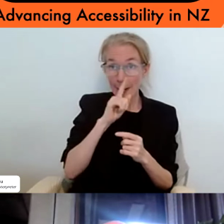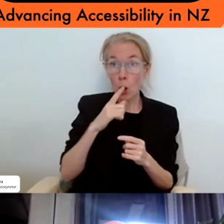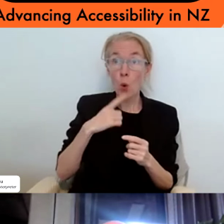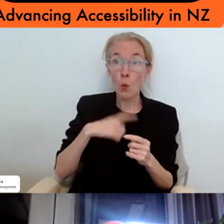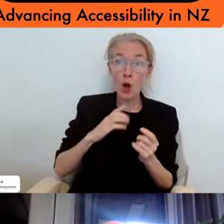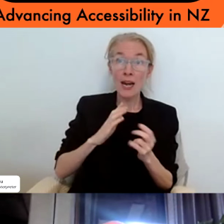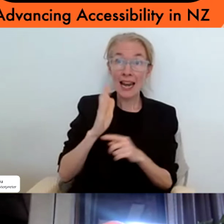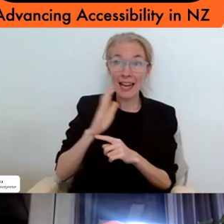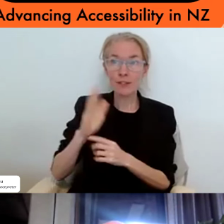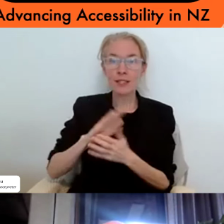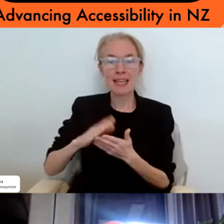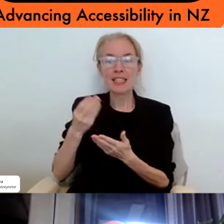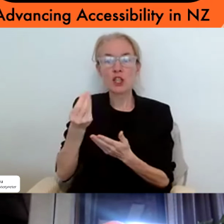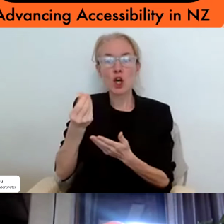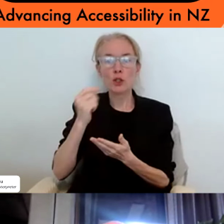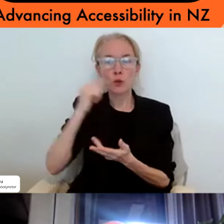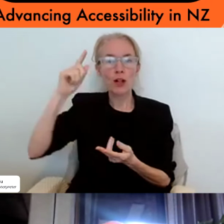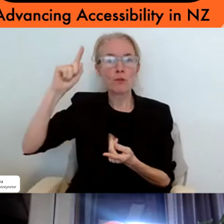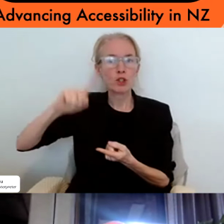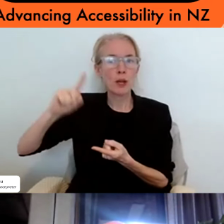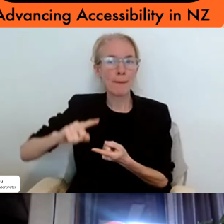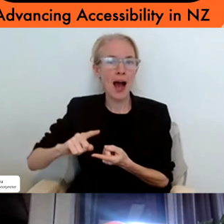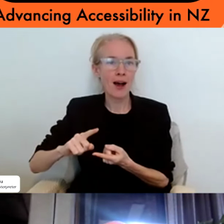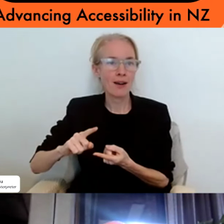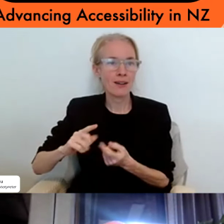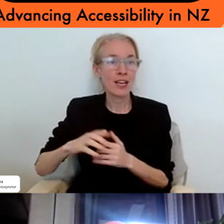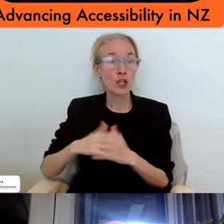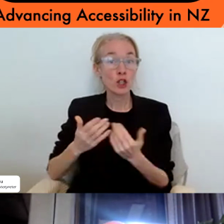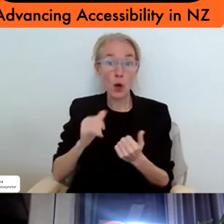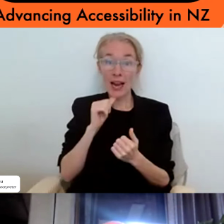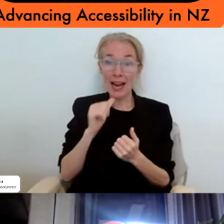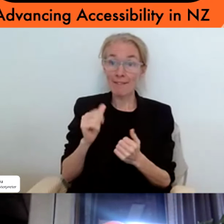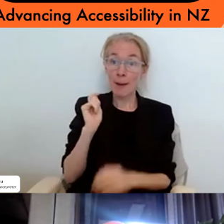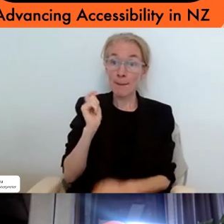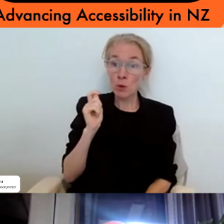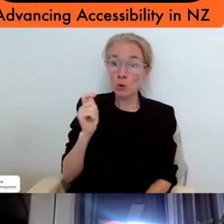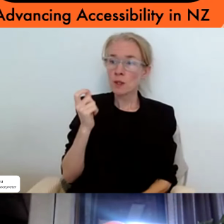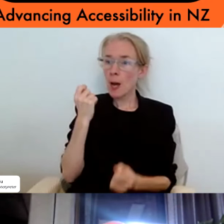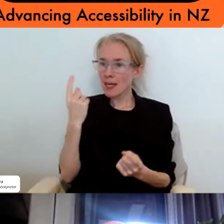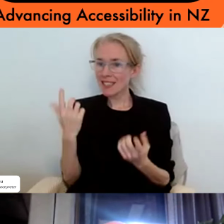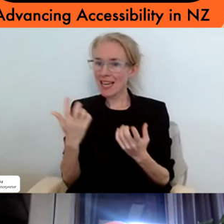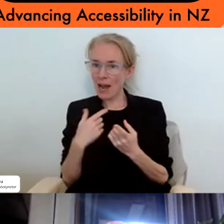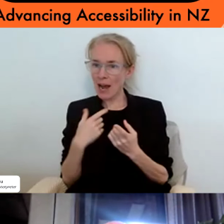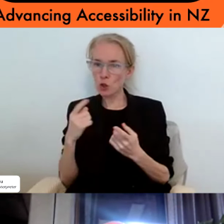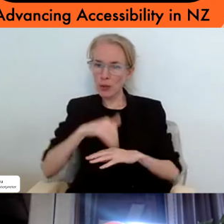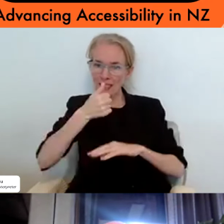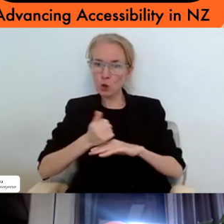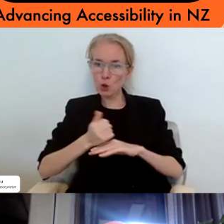that we have lifts that are built, people know how to do it, they put the concrete foundations in, they put the lift. What actually